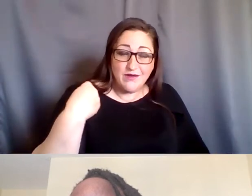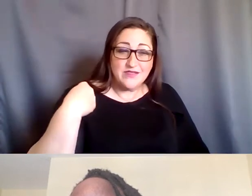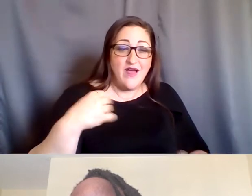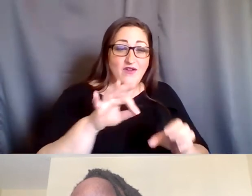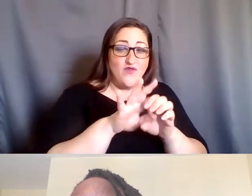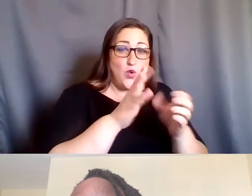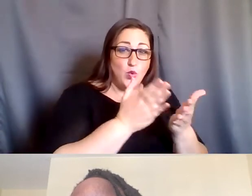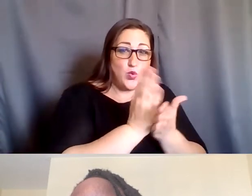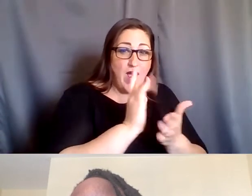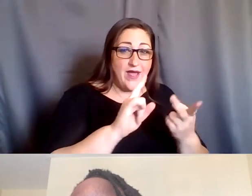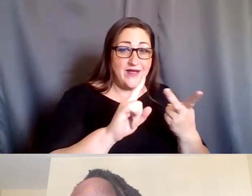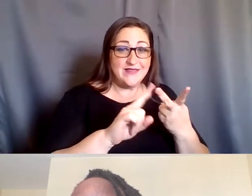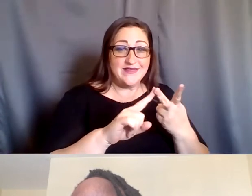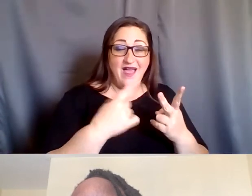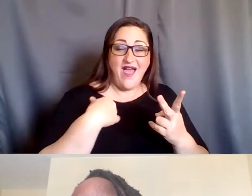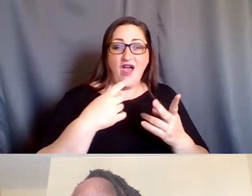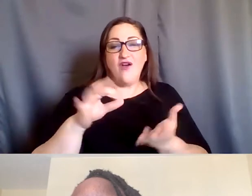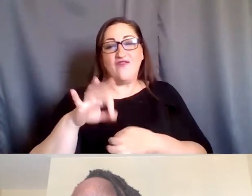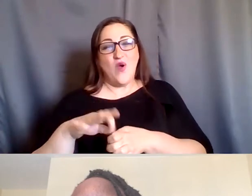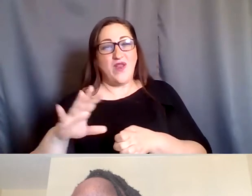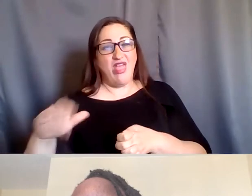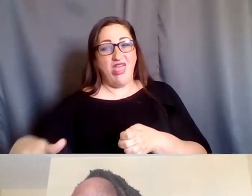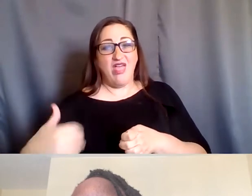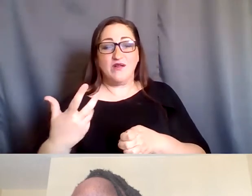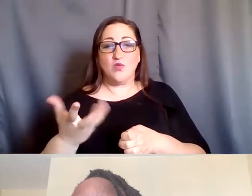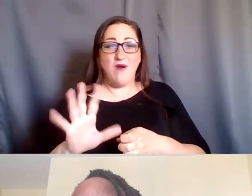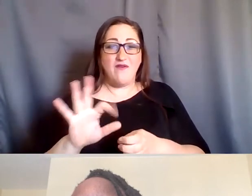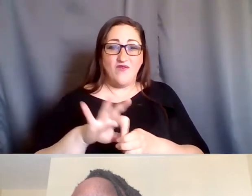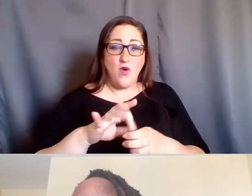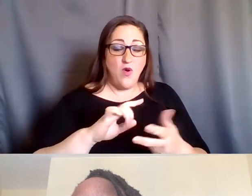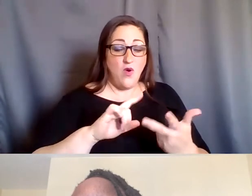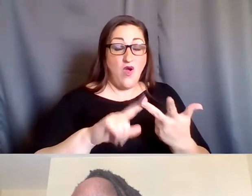in 2020 from an intersectional lens that centers disability?